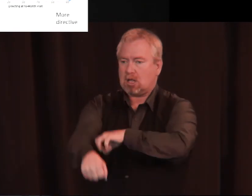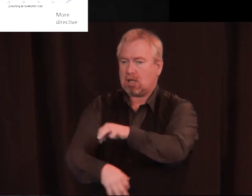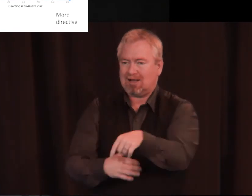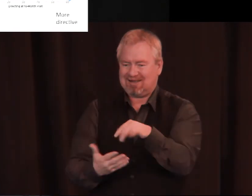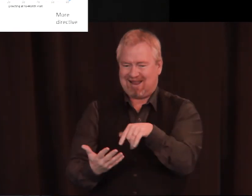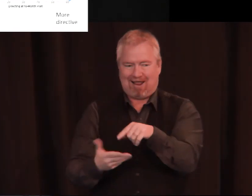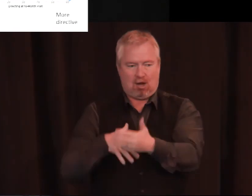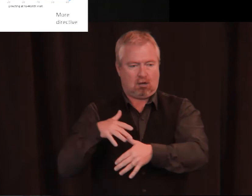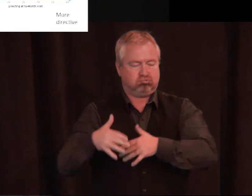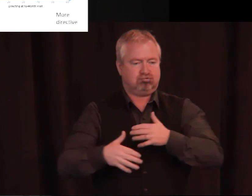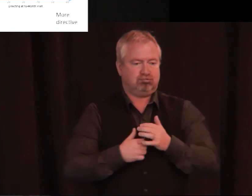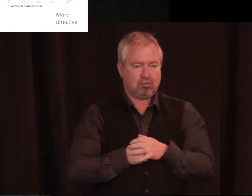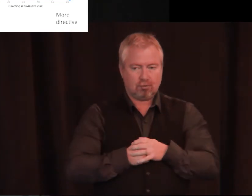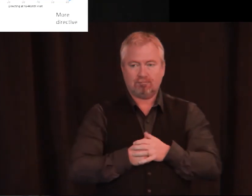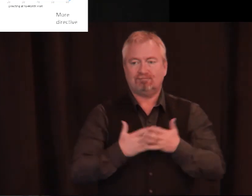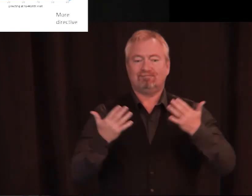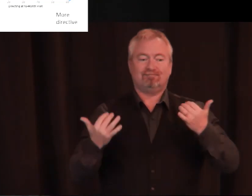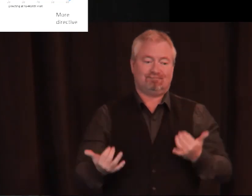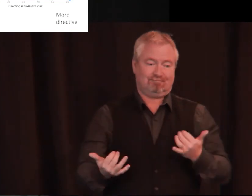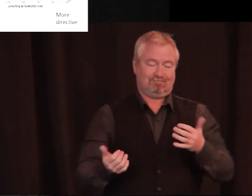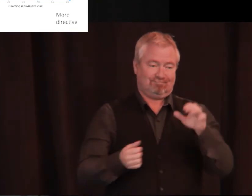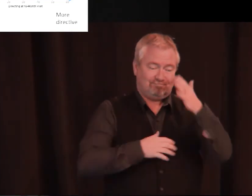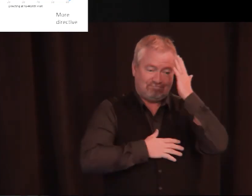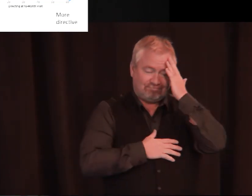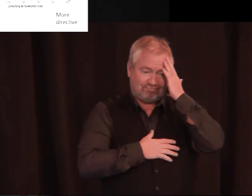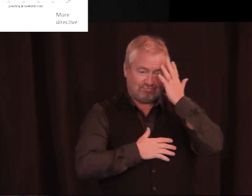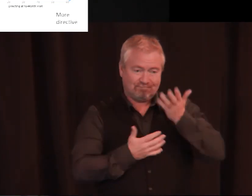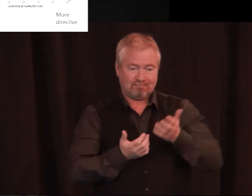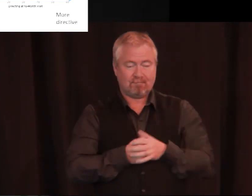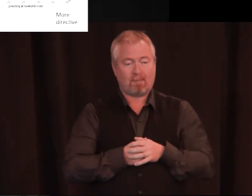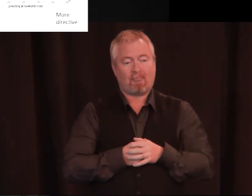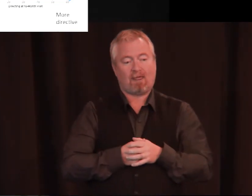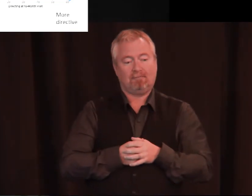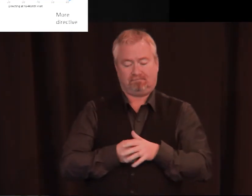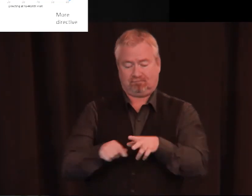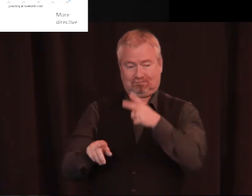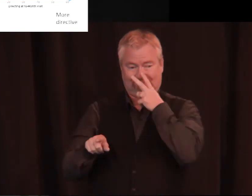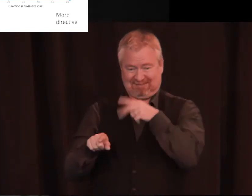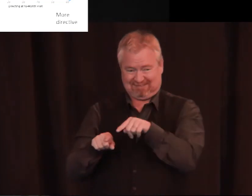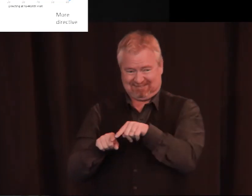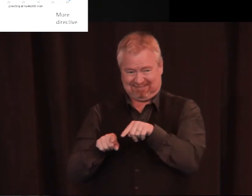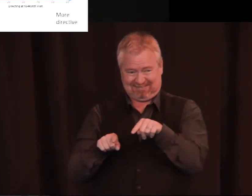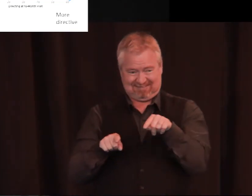So, yeah, so along the X axis here, those would be parents who were more directive.